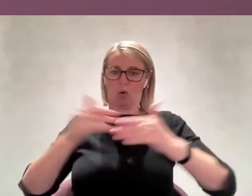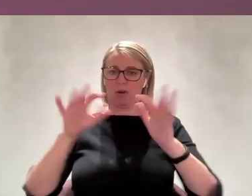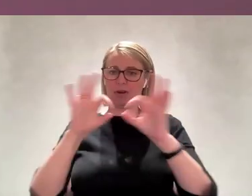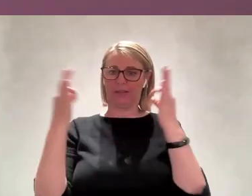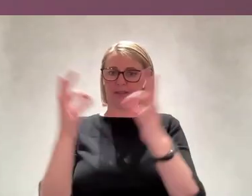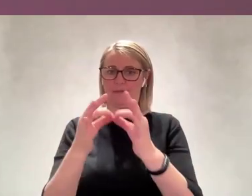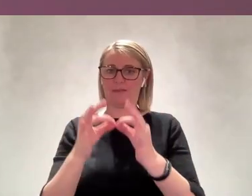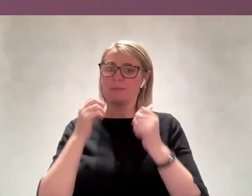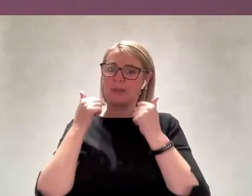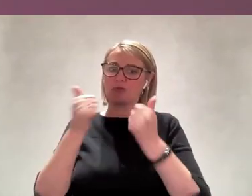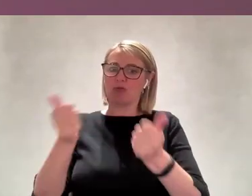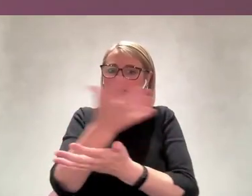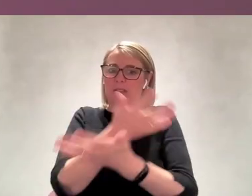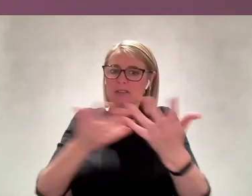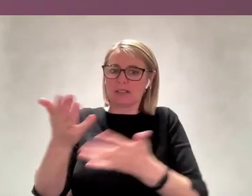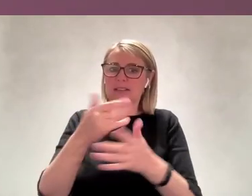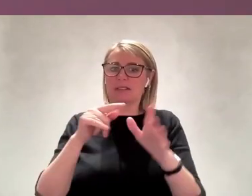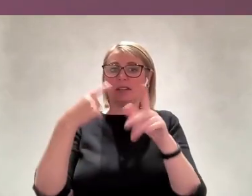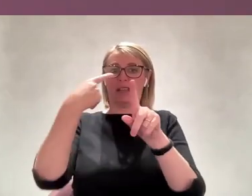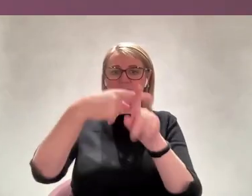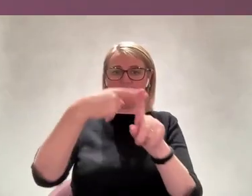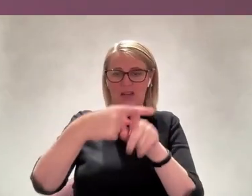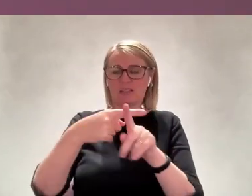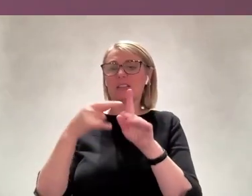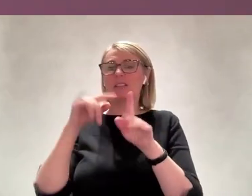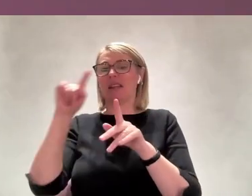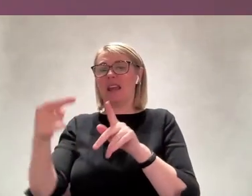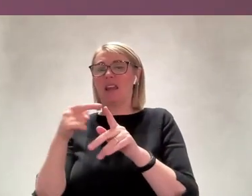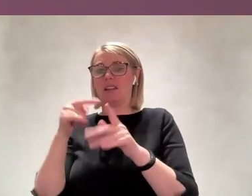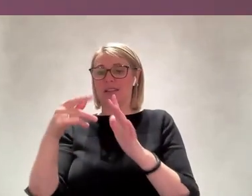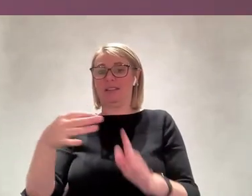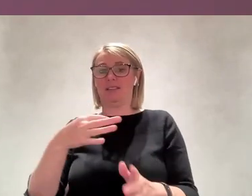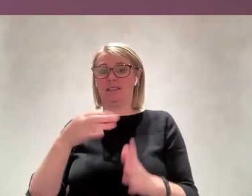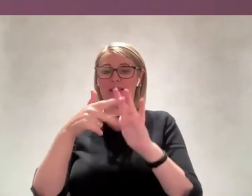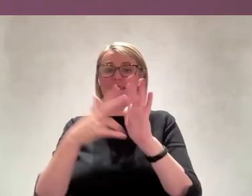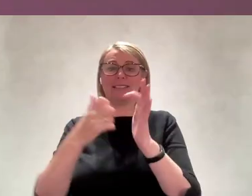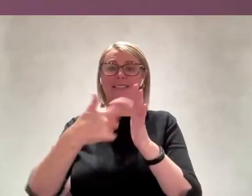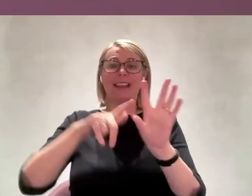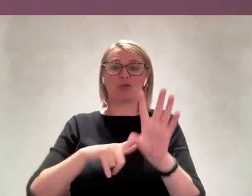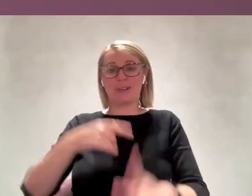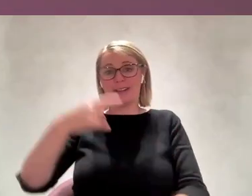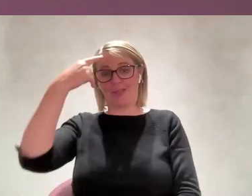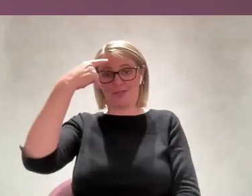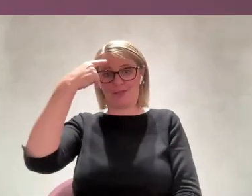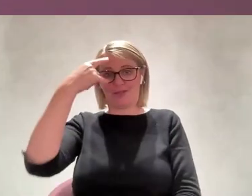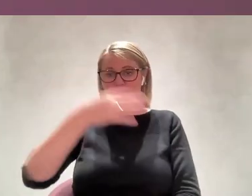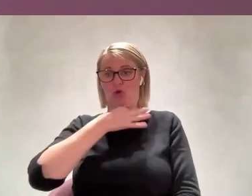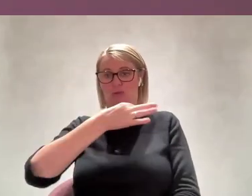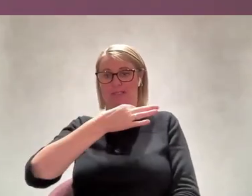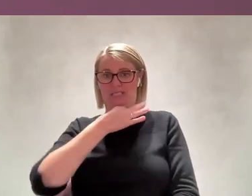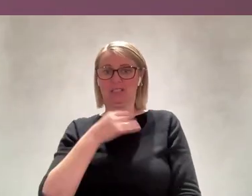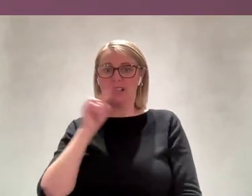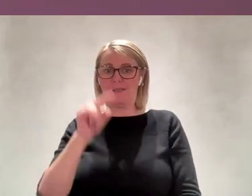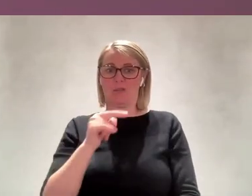It's been great to discuss both the advantages and the integrity threats of using AI in the public service,